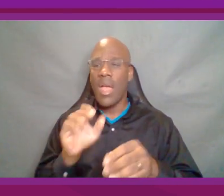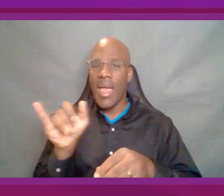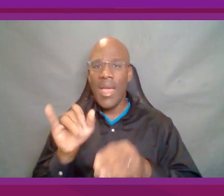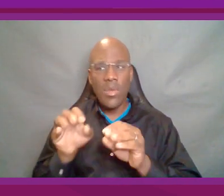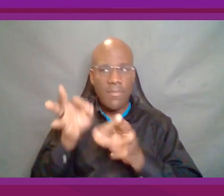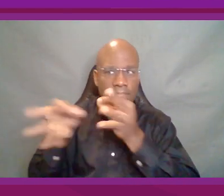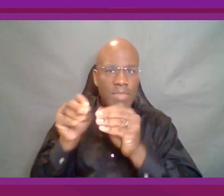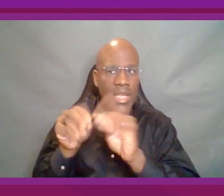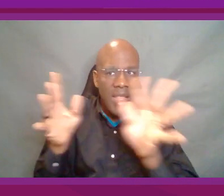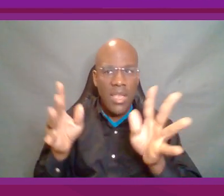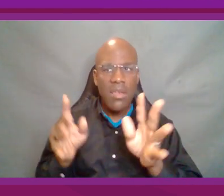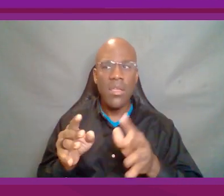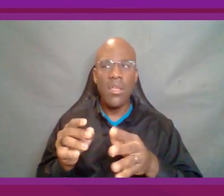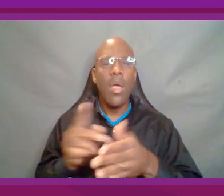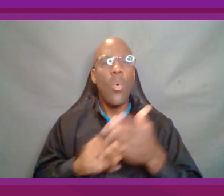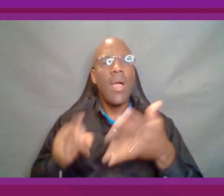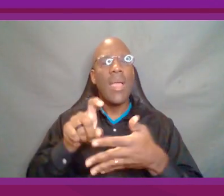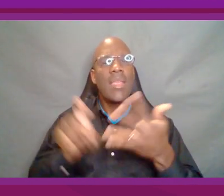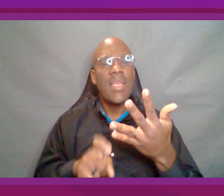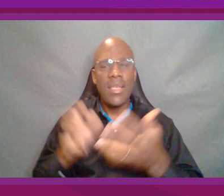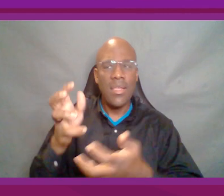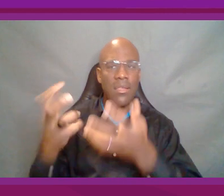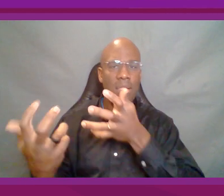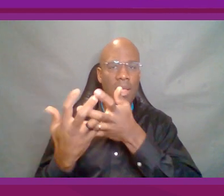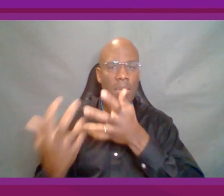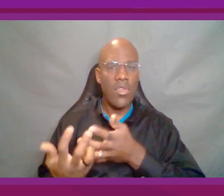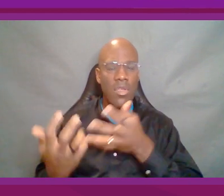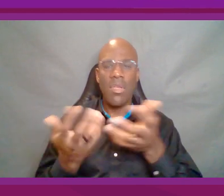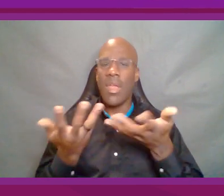of accommodations I needed when I needed, because I didn't want others to make decisions